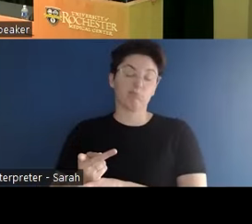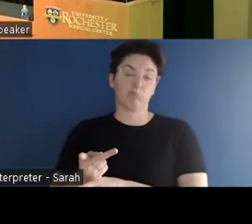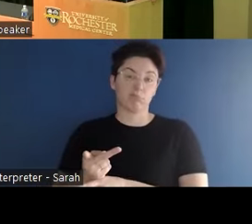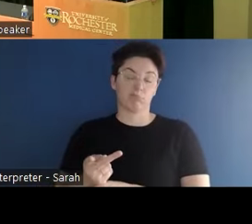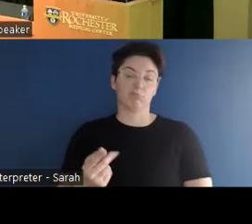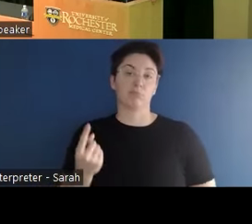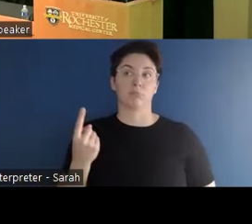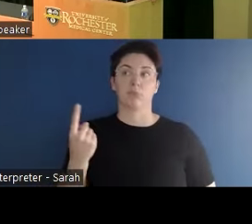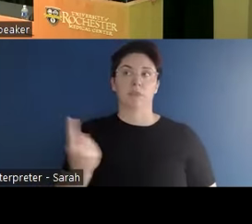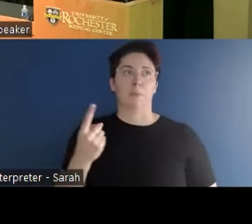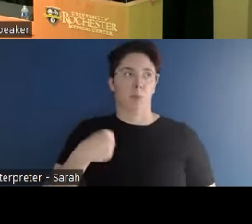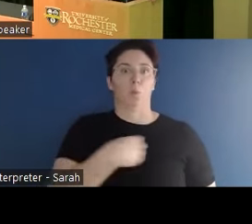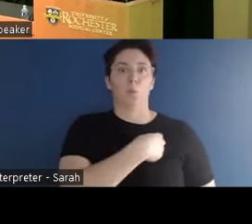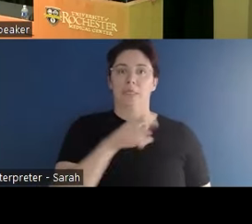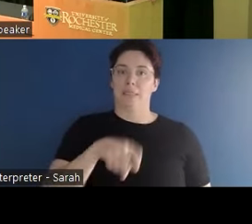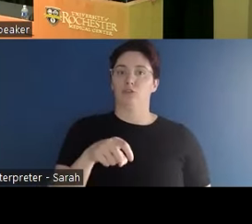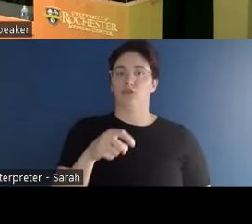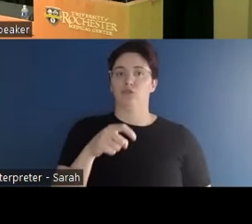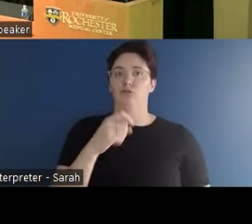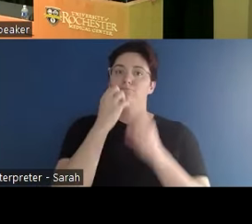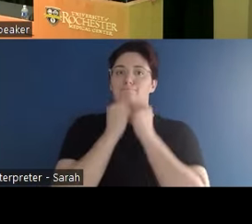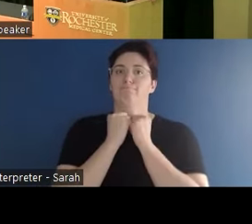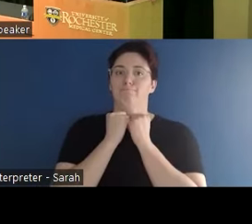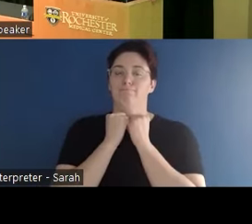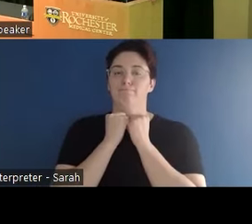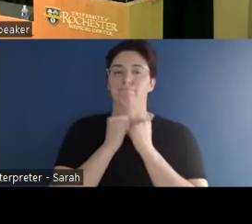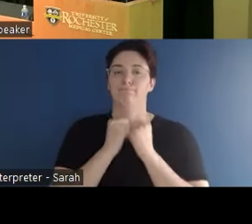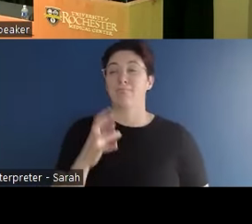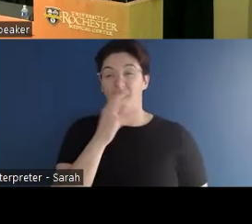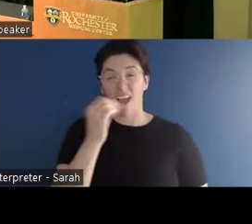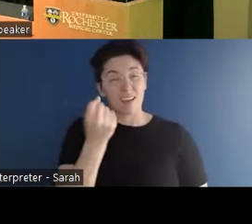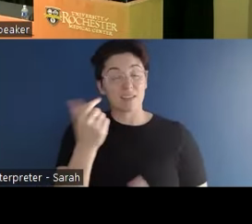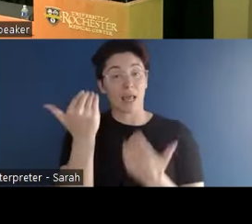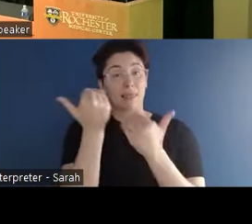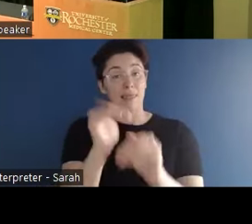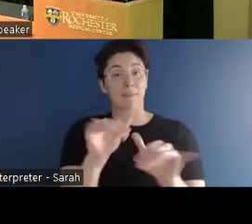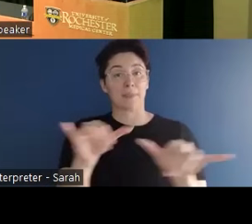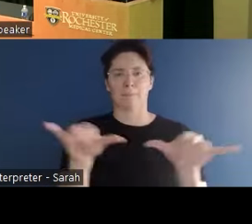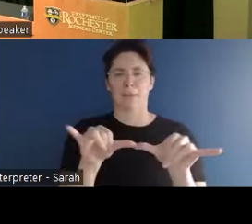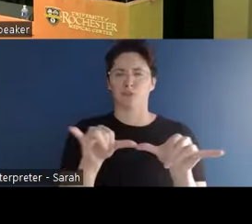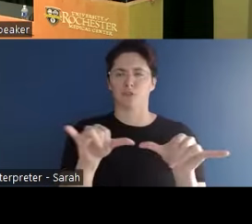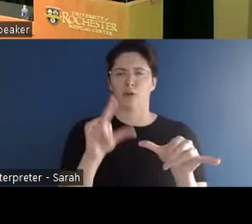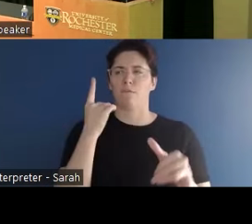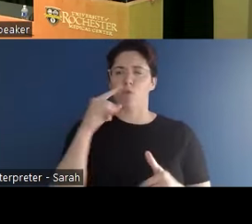we all should care about and because it greatly limits the measurement of internal experiences by